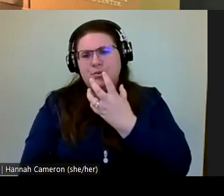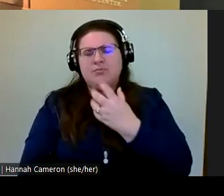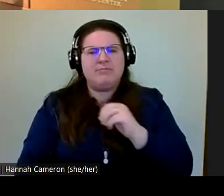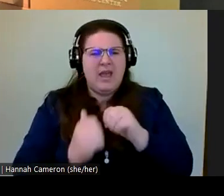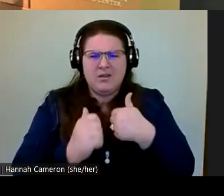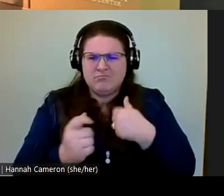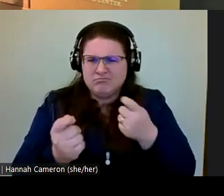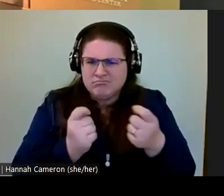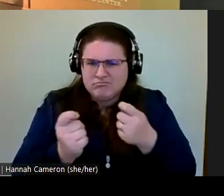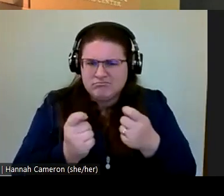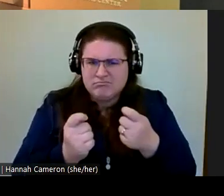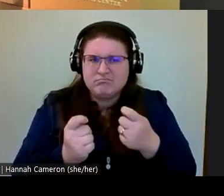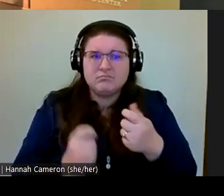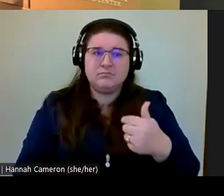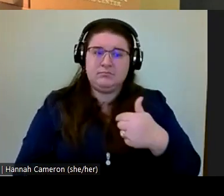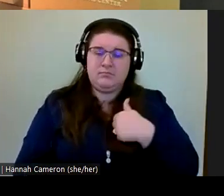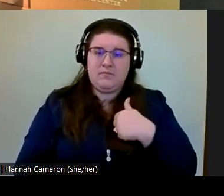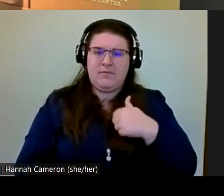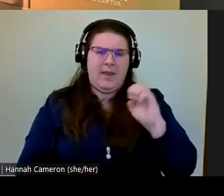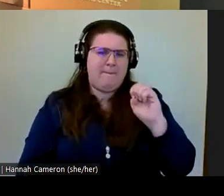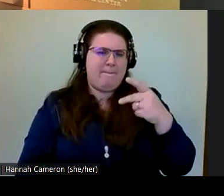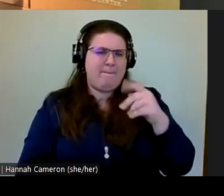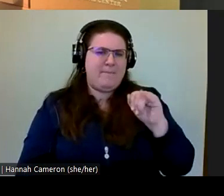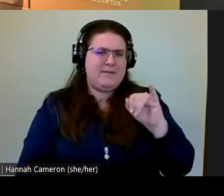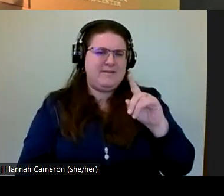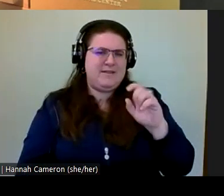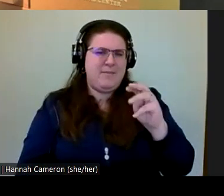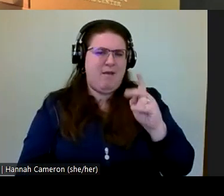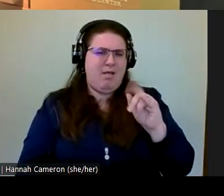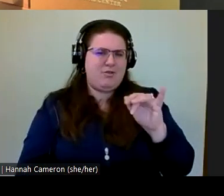researcher epidemiologist so I'm going to give you a little bit of clinical epidemiology so let's say